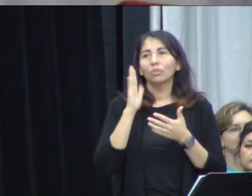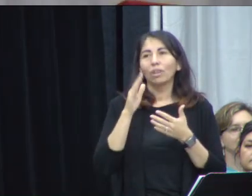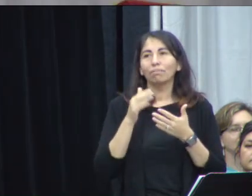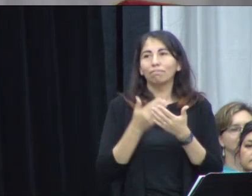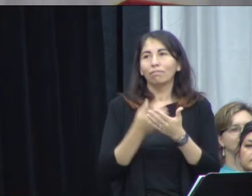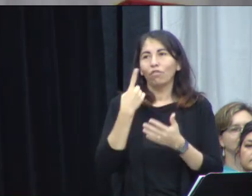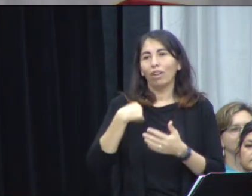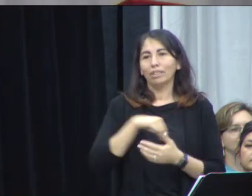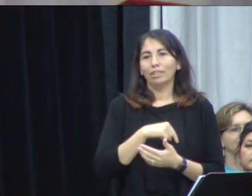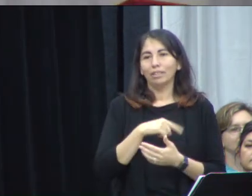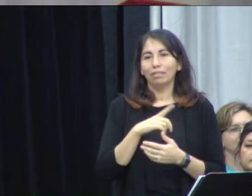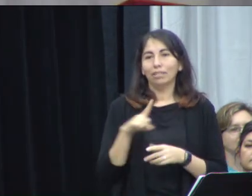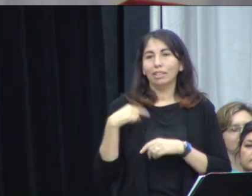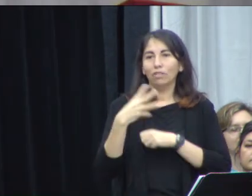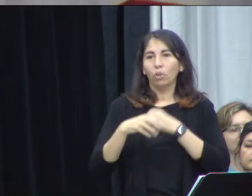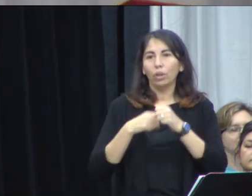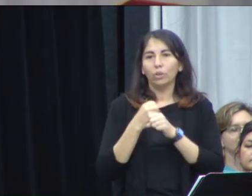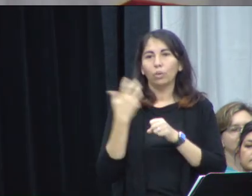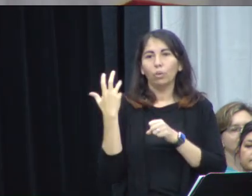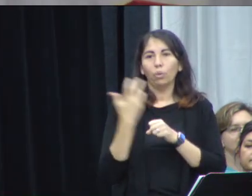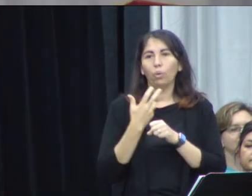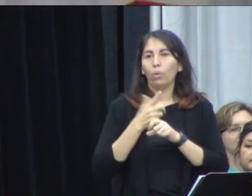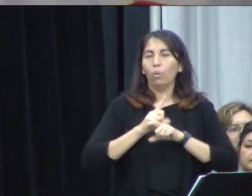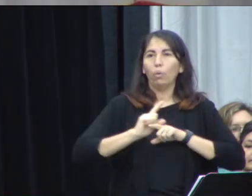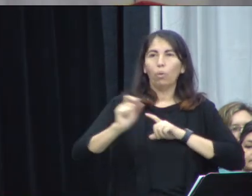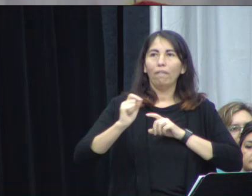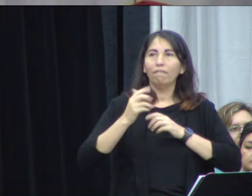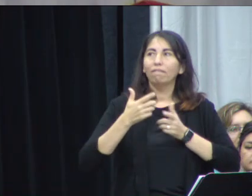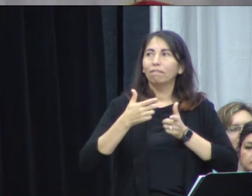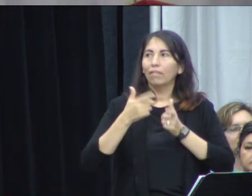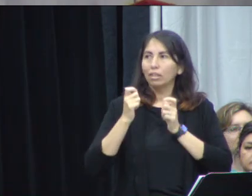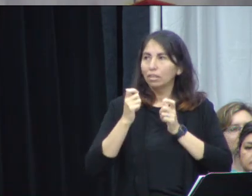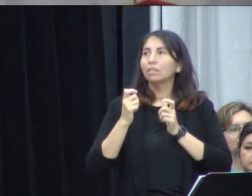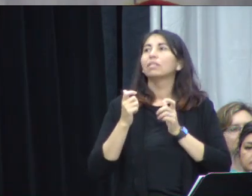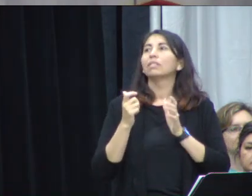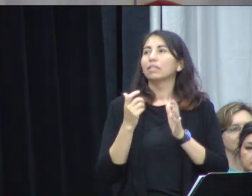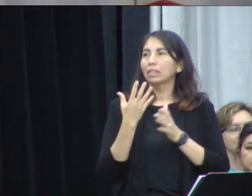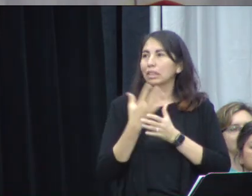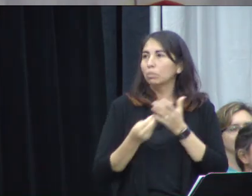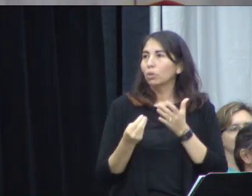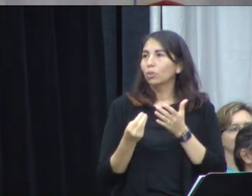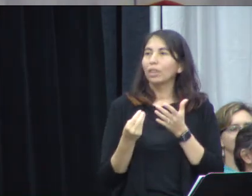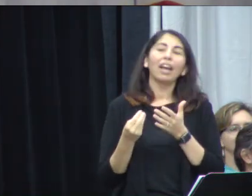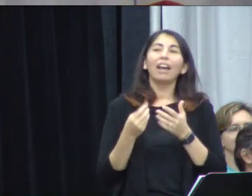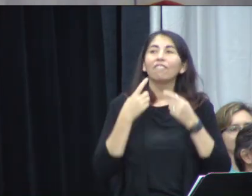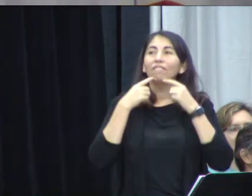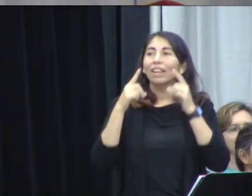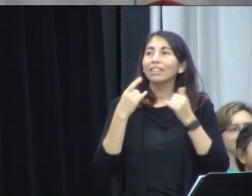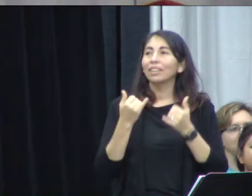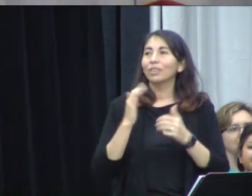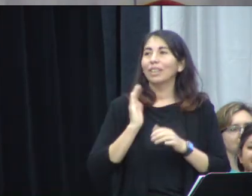These past four years have gone by in the blink of an eye, and it's finally our time to be in the spotlight,